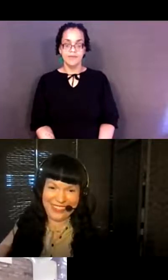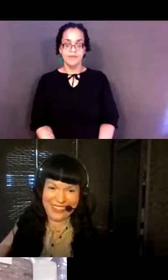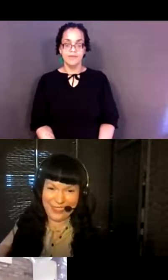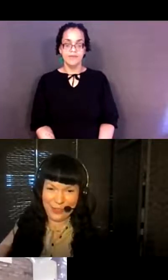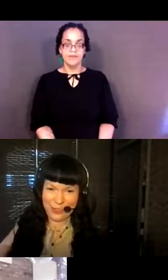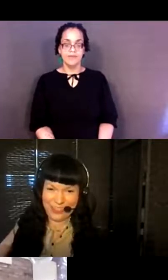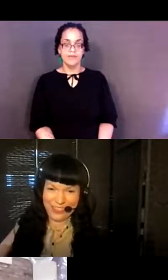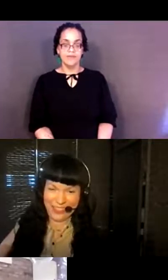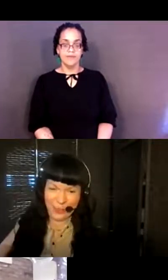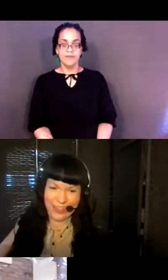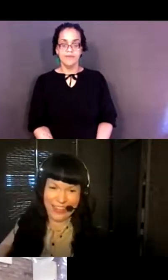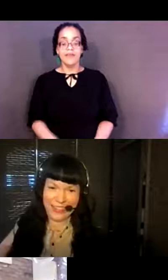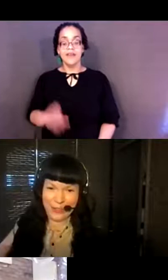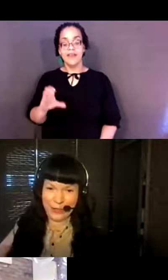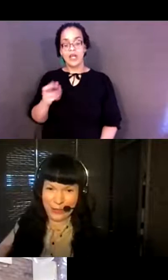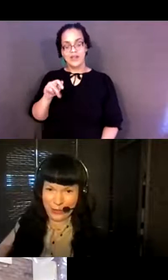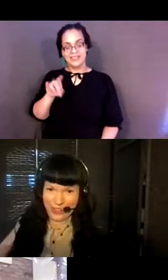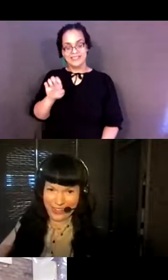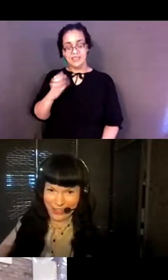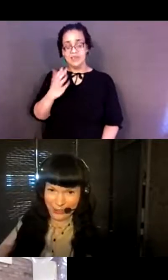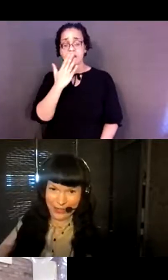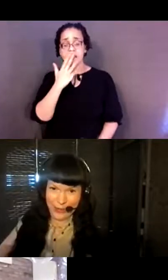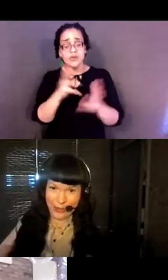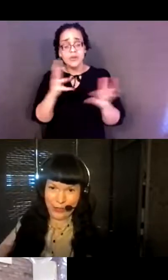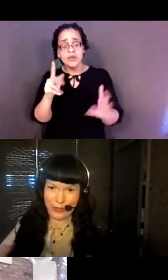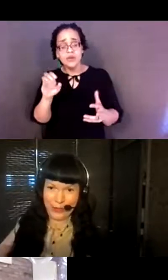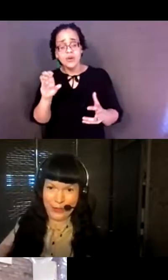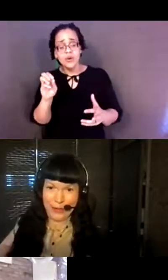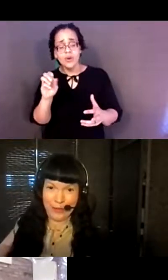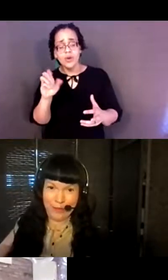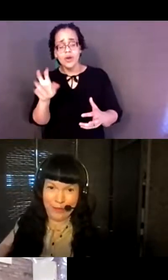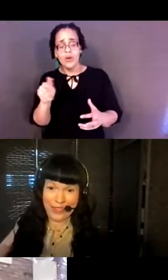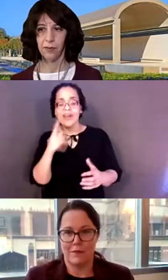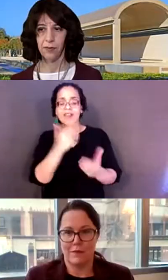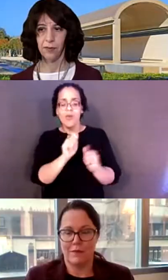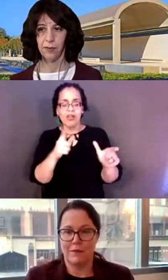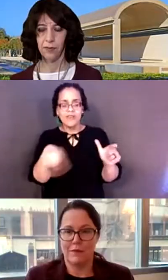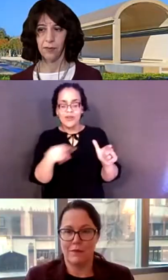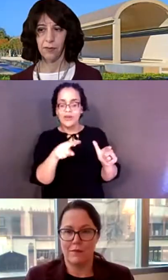This is Christine. Thanks for that, Koko and everyone. That was wonderful.